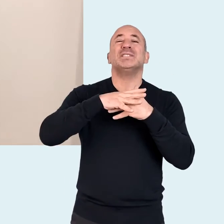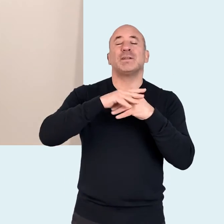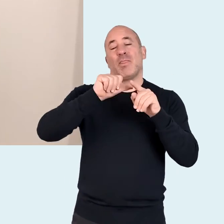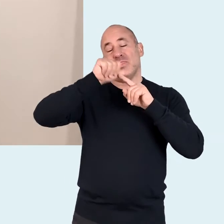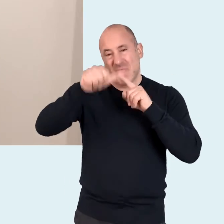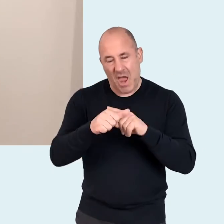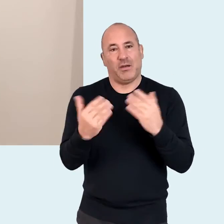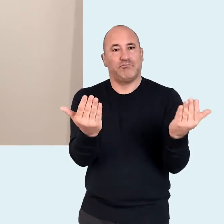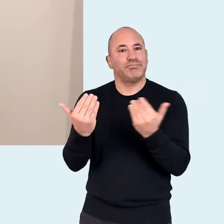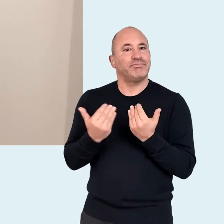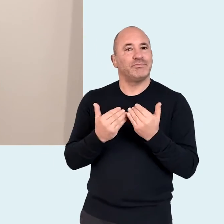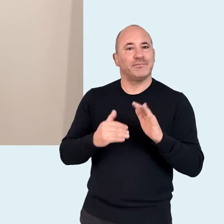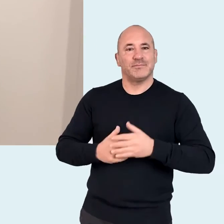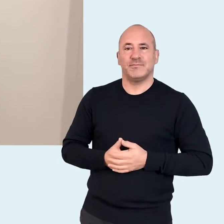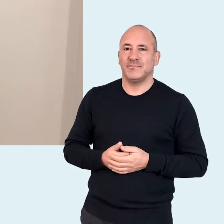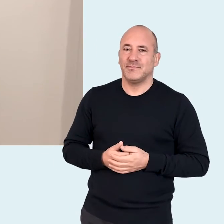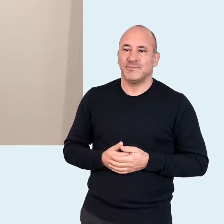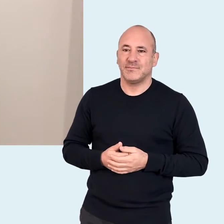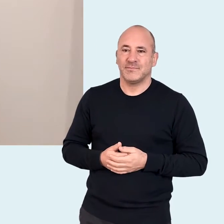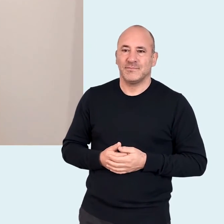an inclusive community.